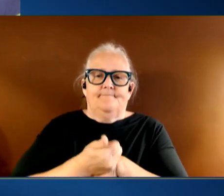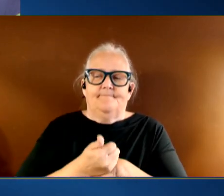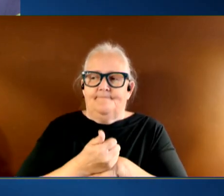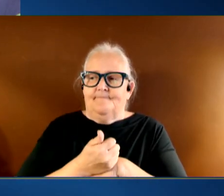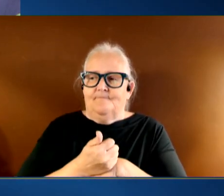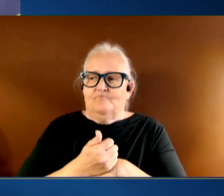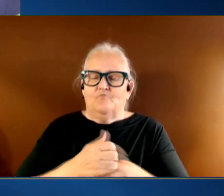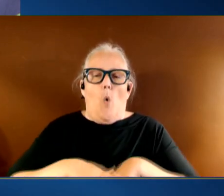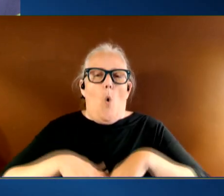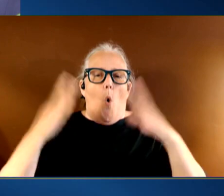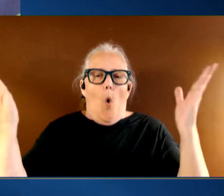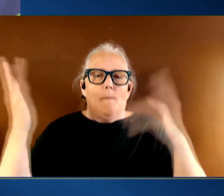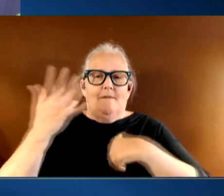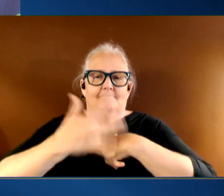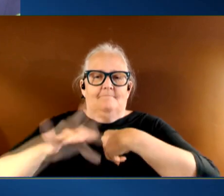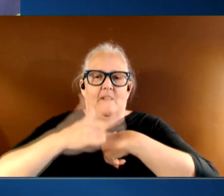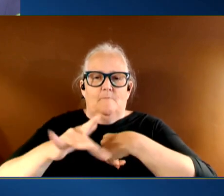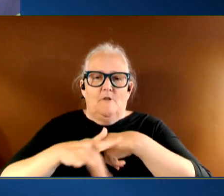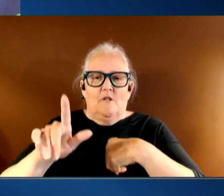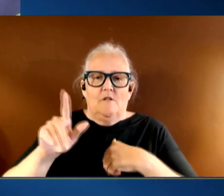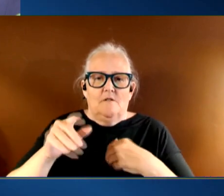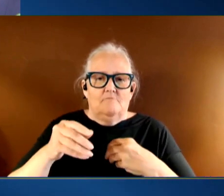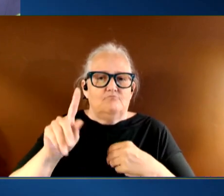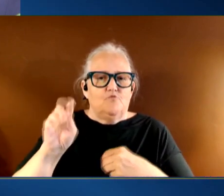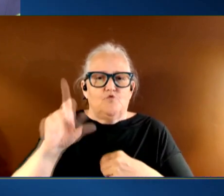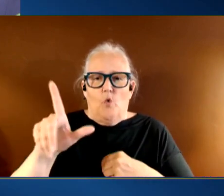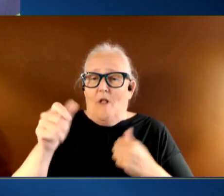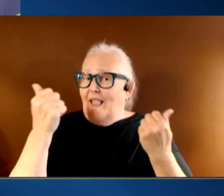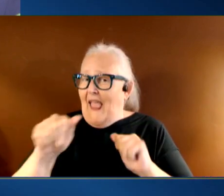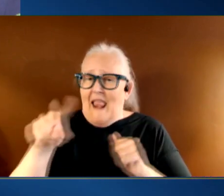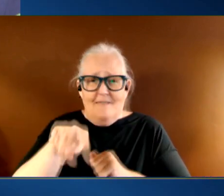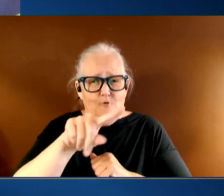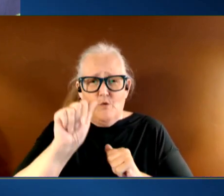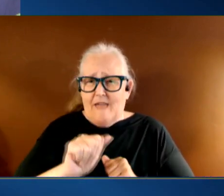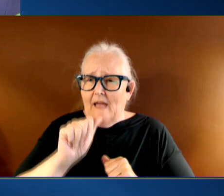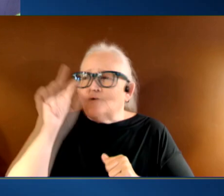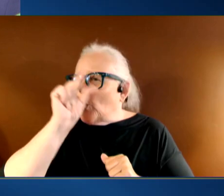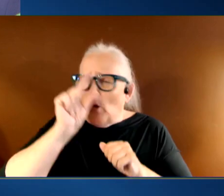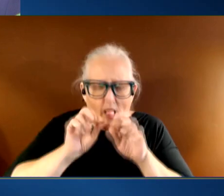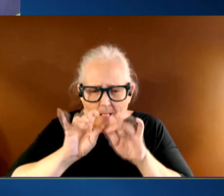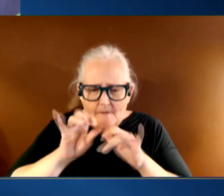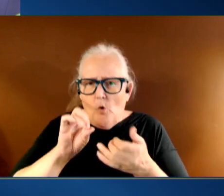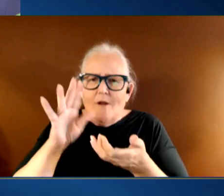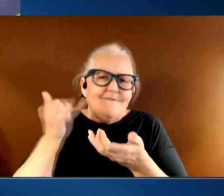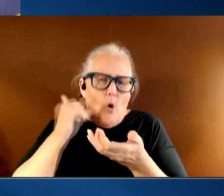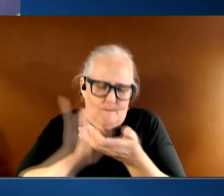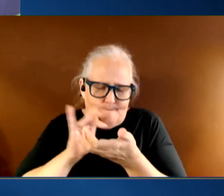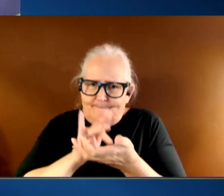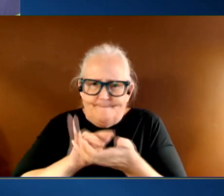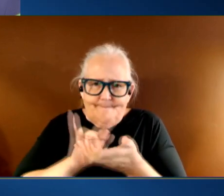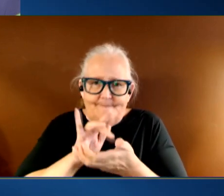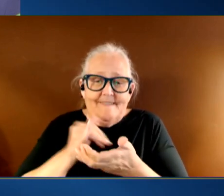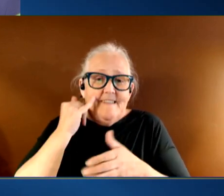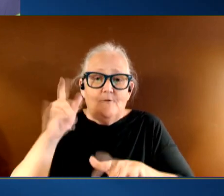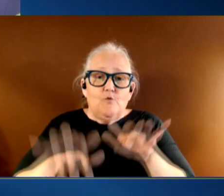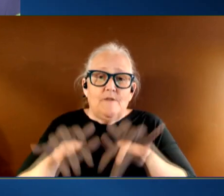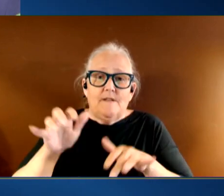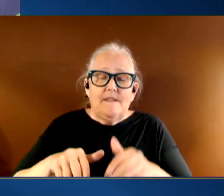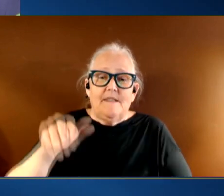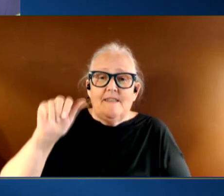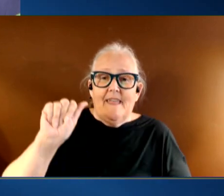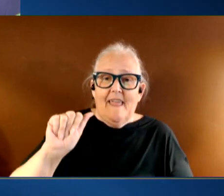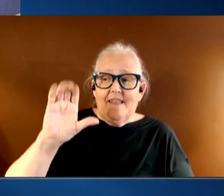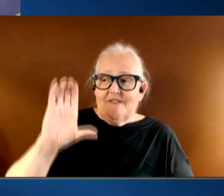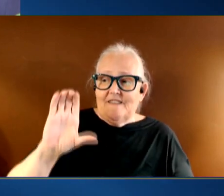tool that you can all Google right now on your phones. If you put in ACEP, A-C-E-P,